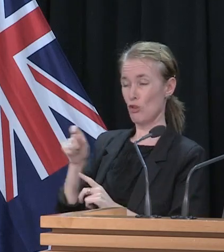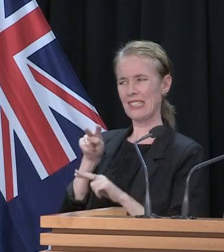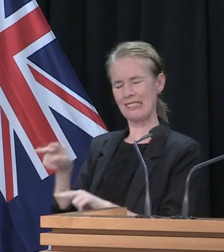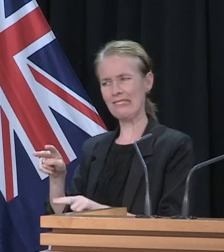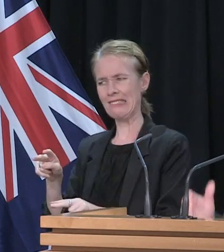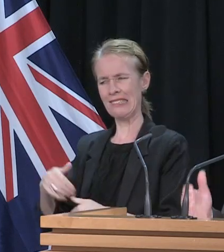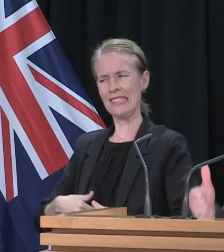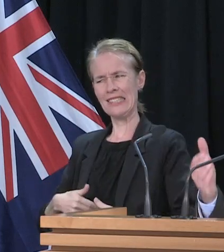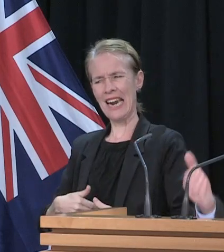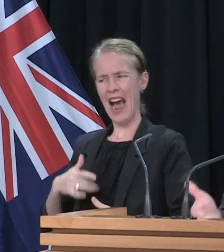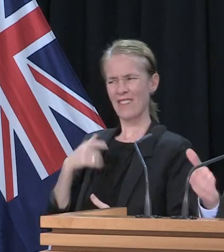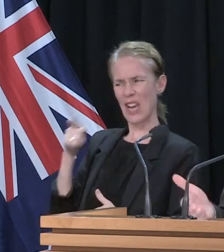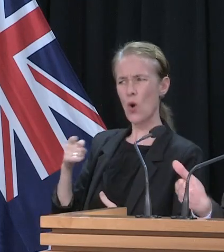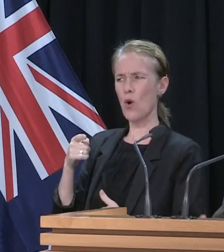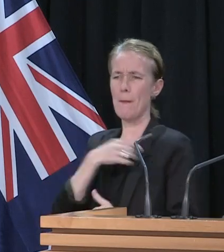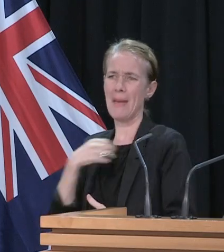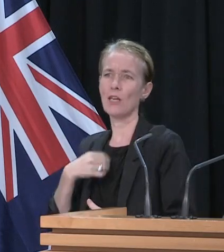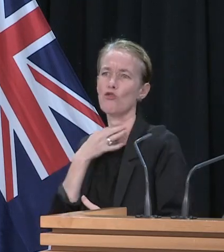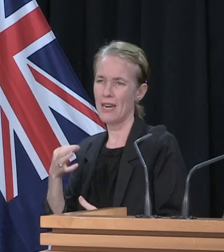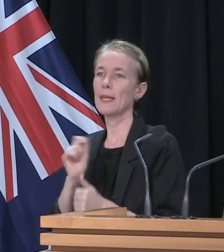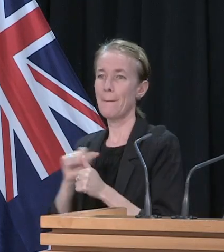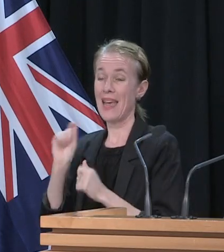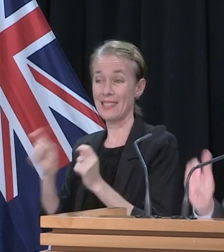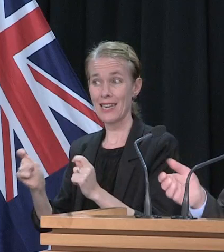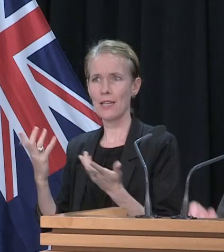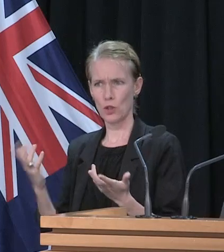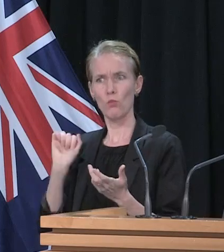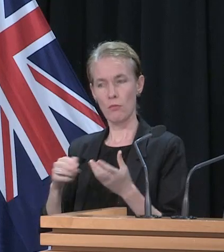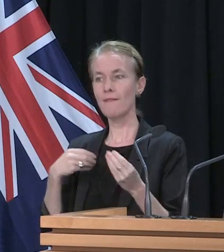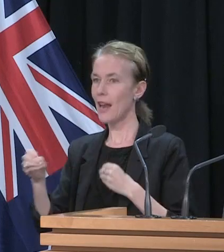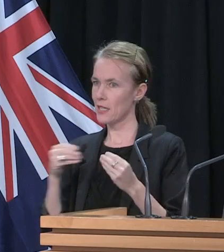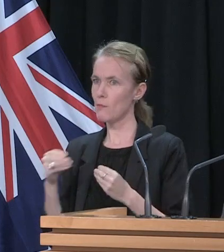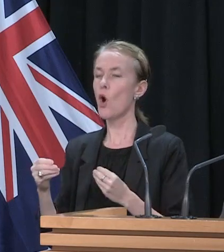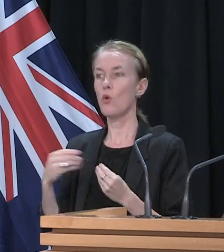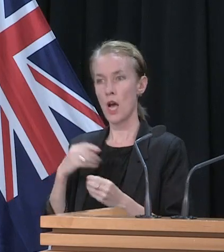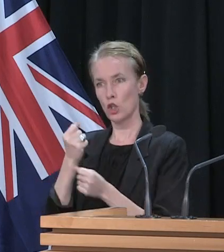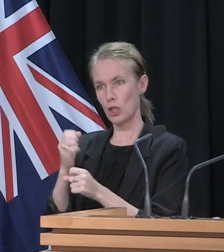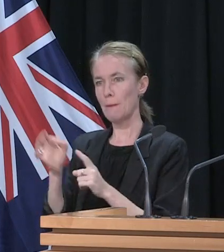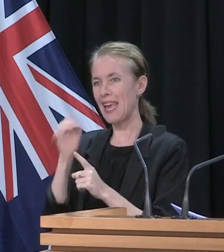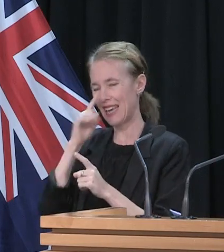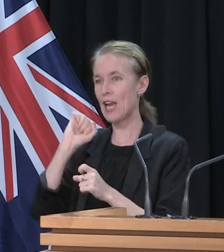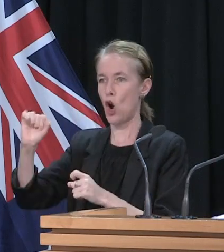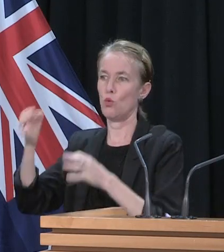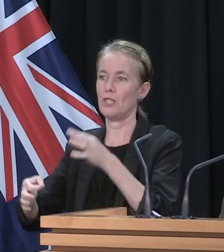and, of course, anyone else who in your Klein call judgement you believe should be tested. So that's always